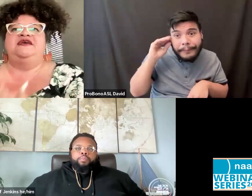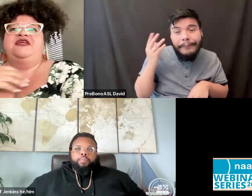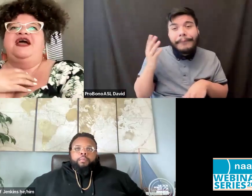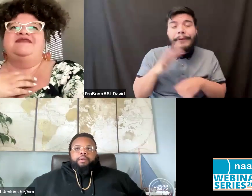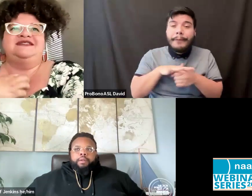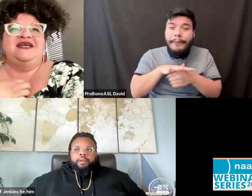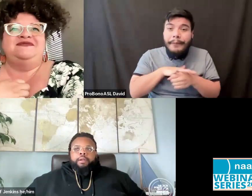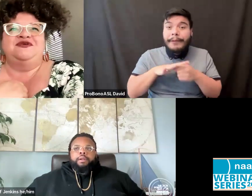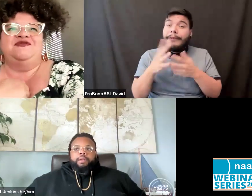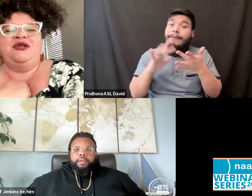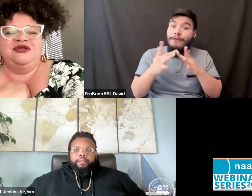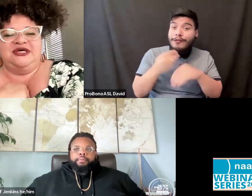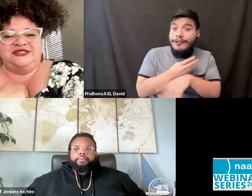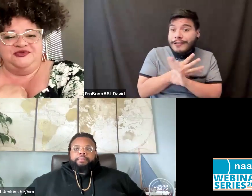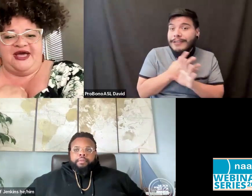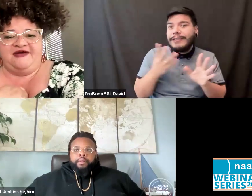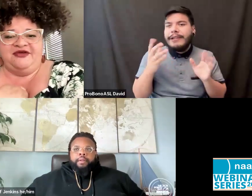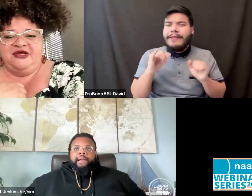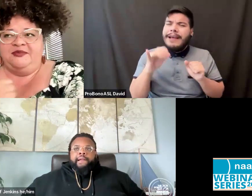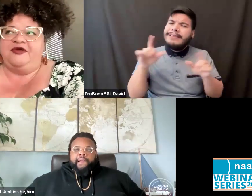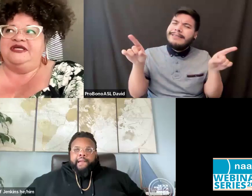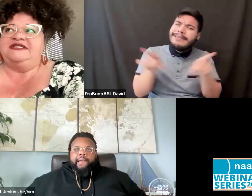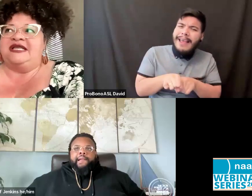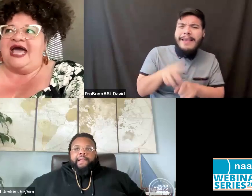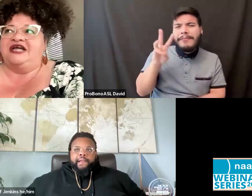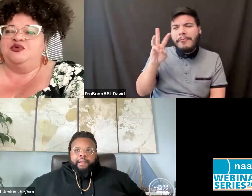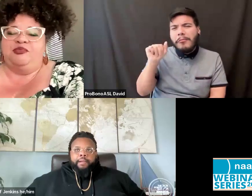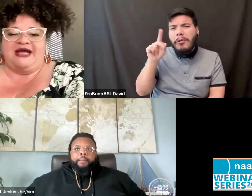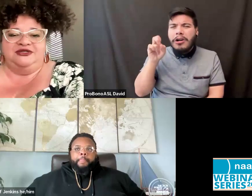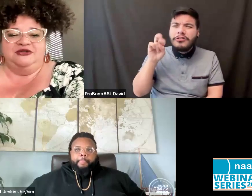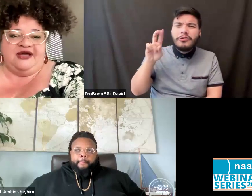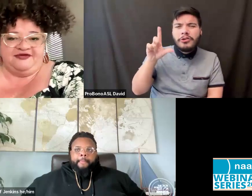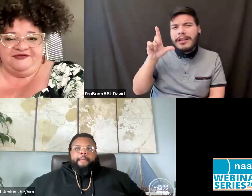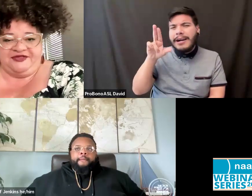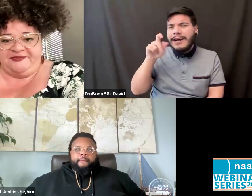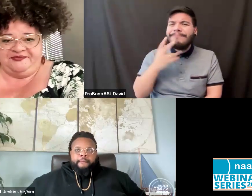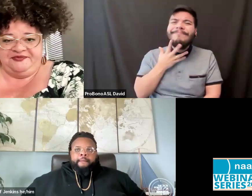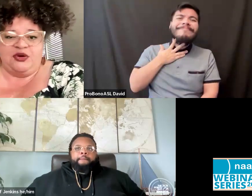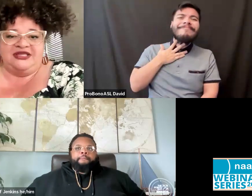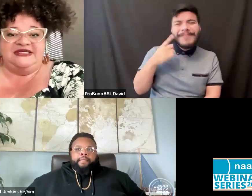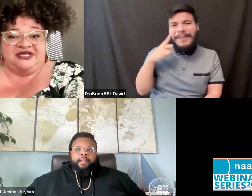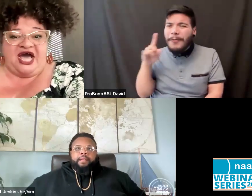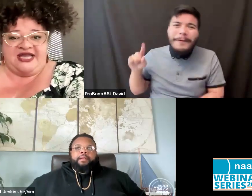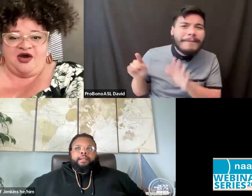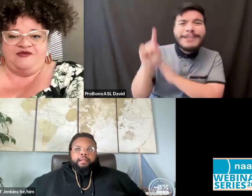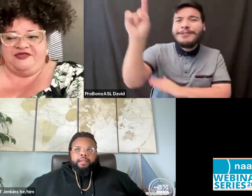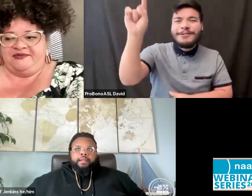if they have that same sort of wanderlust you have. But there is an actual practical never for them, or at least a not now for them.